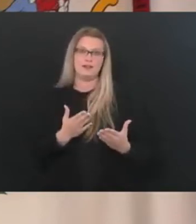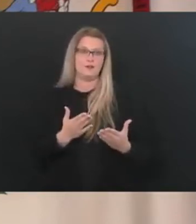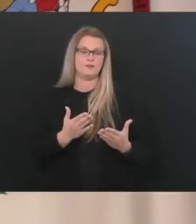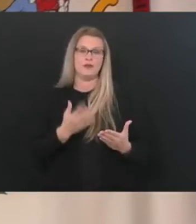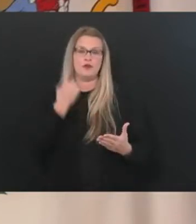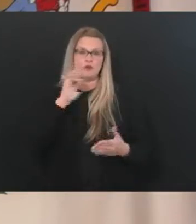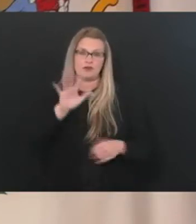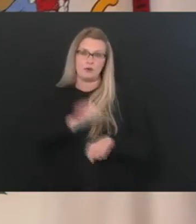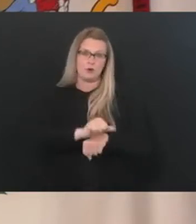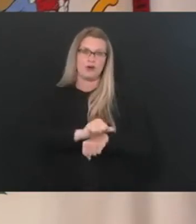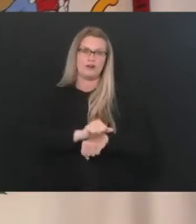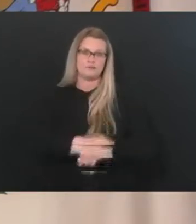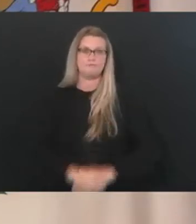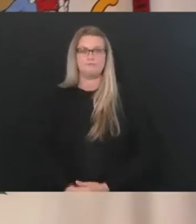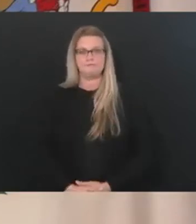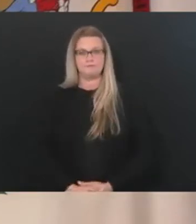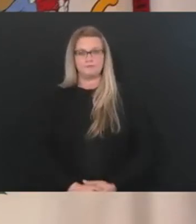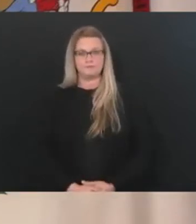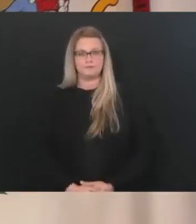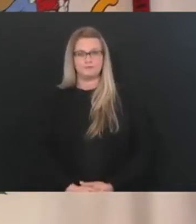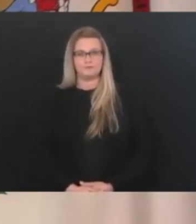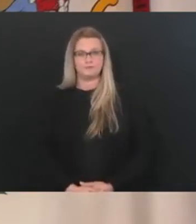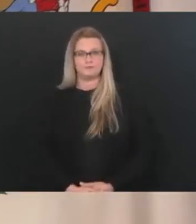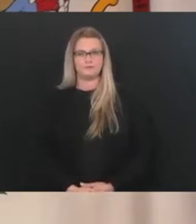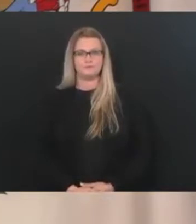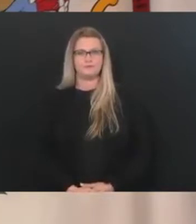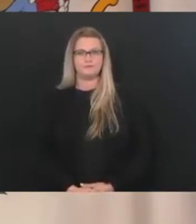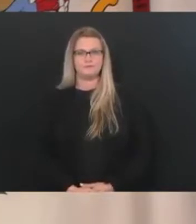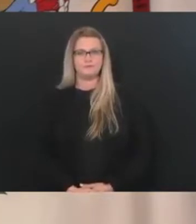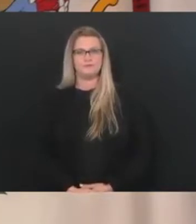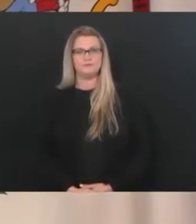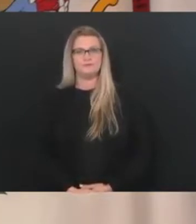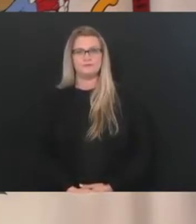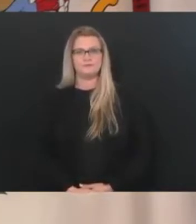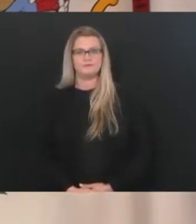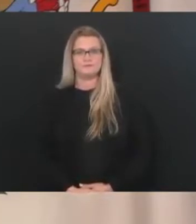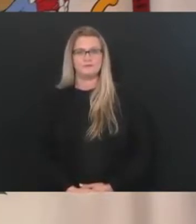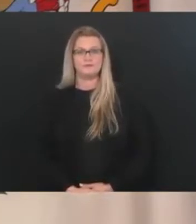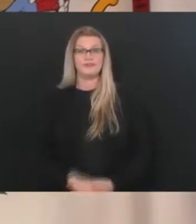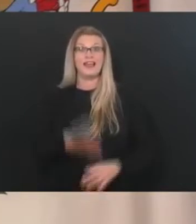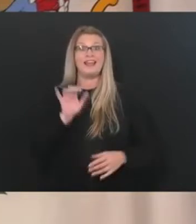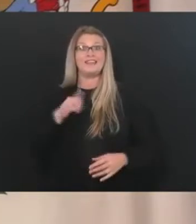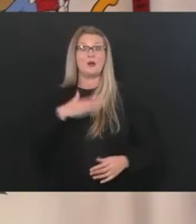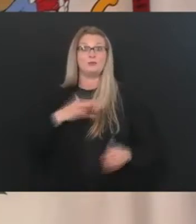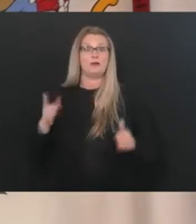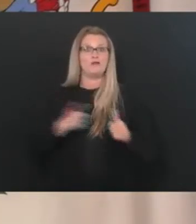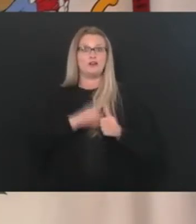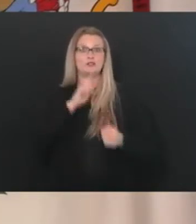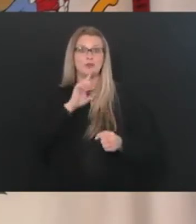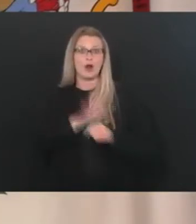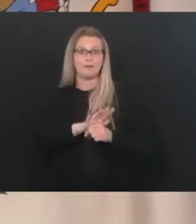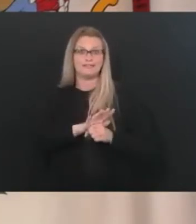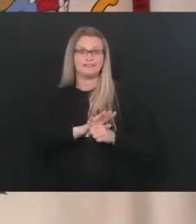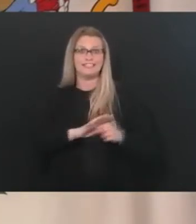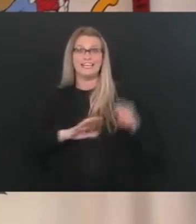COMMEND OUR NATIONAL GUARD, AND I THANK THEM IN EVERY WAY. AND SO, YOU KNOW, THAT WAS THE